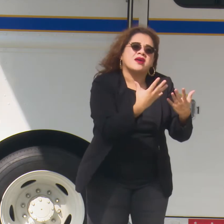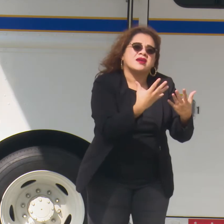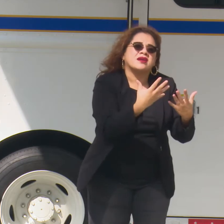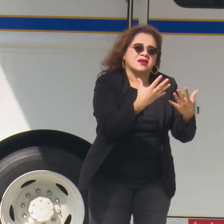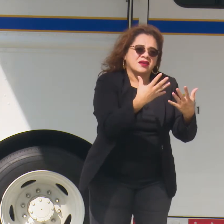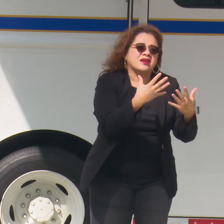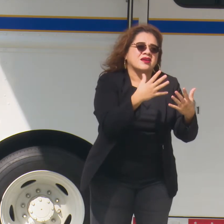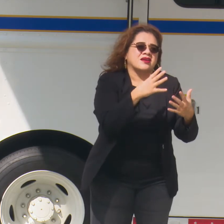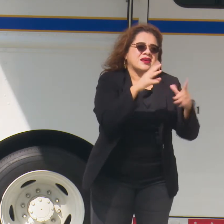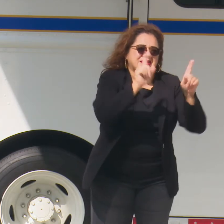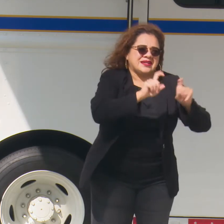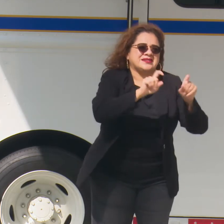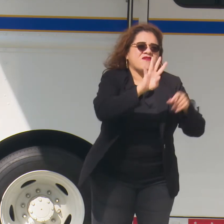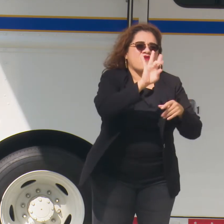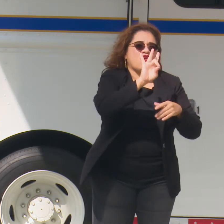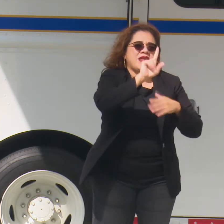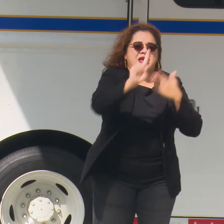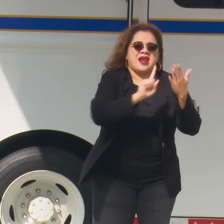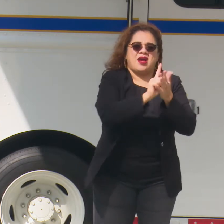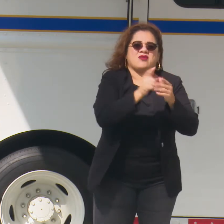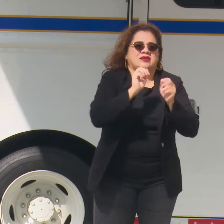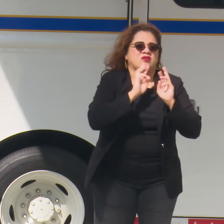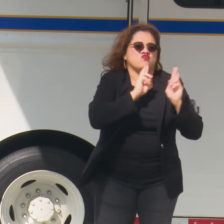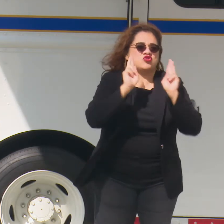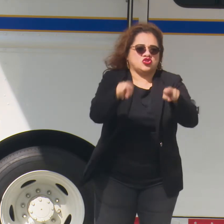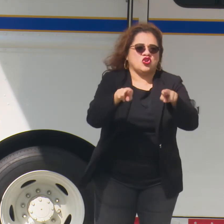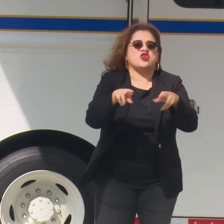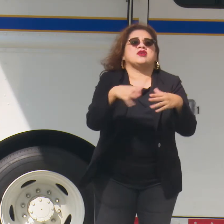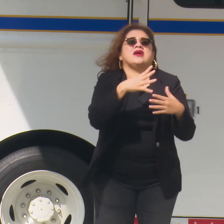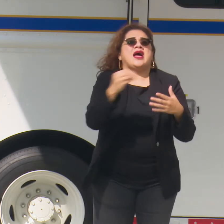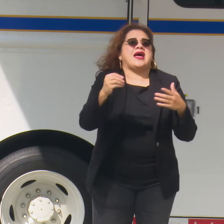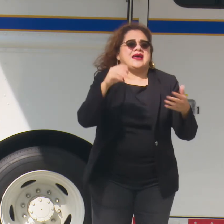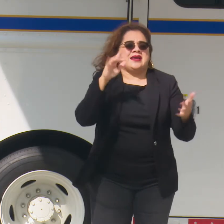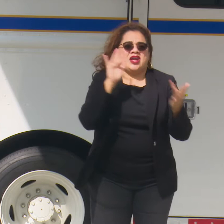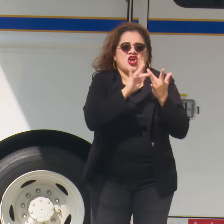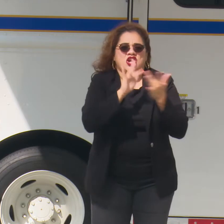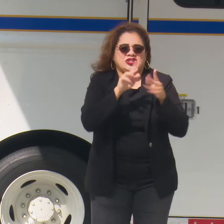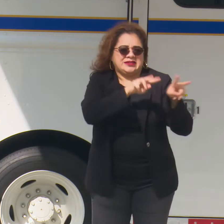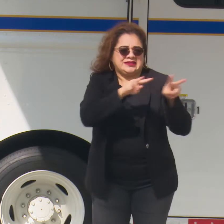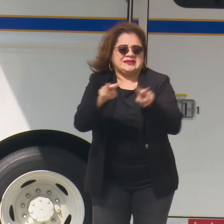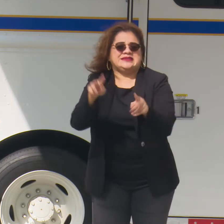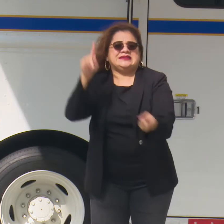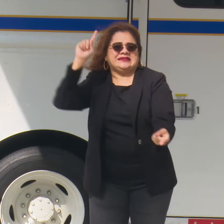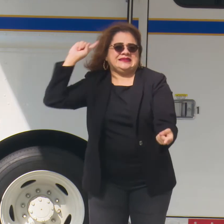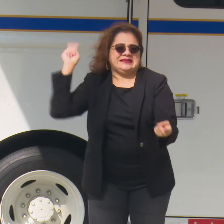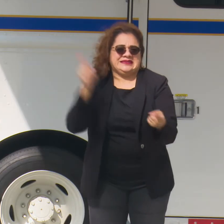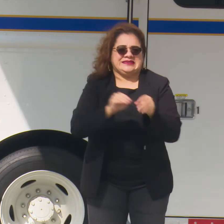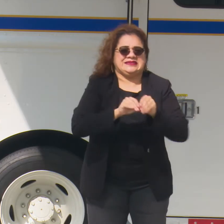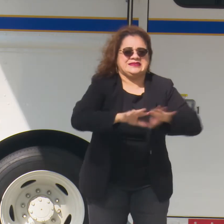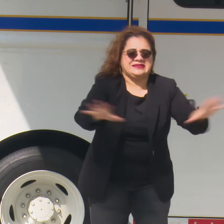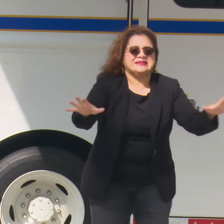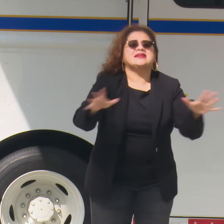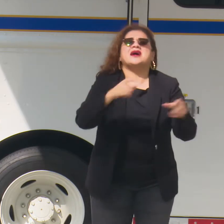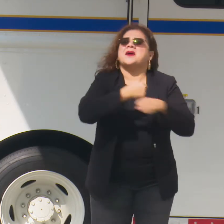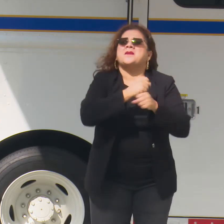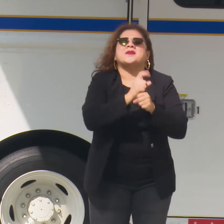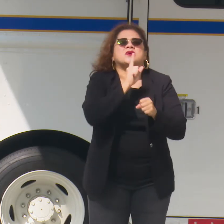on contact tracing to maximize containment of the virus, and ensuring to testing for everybody regardless of age, race, income, or